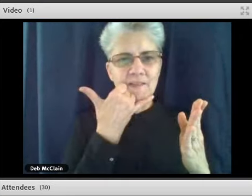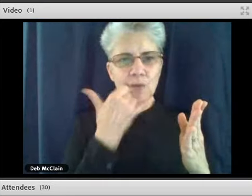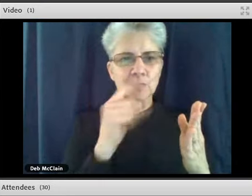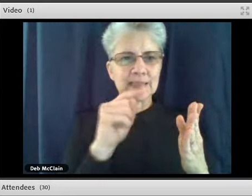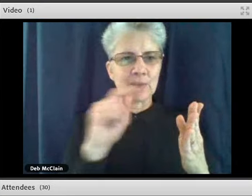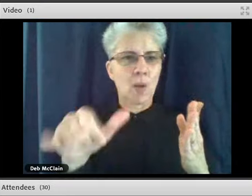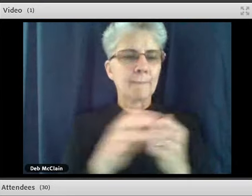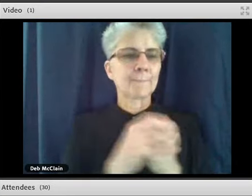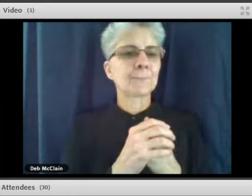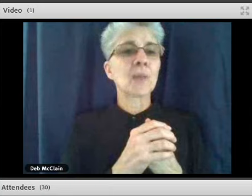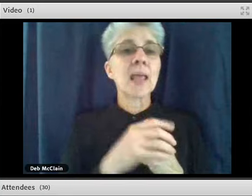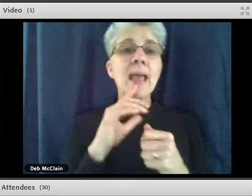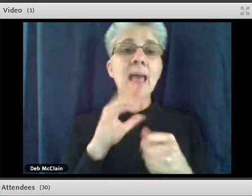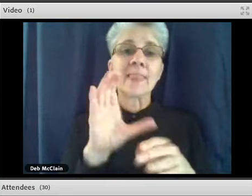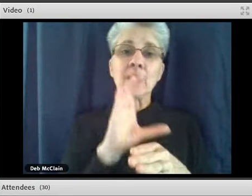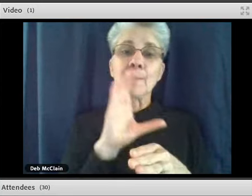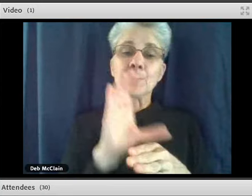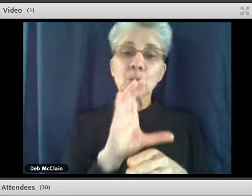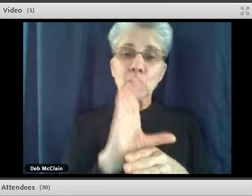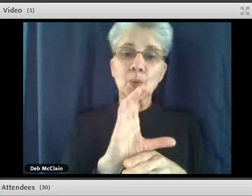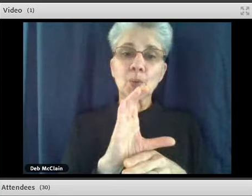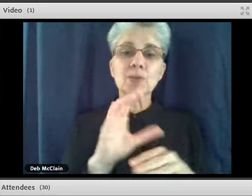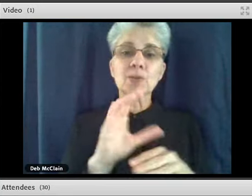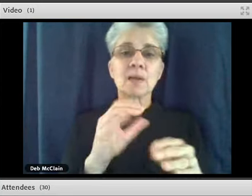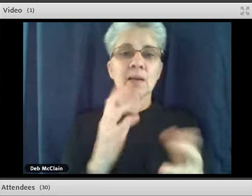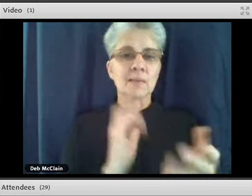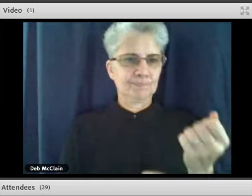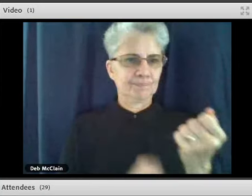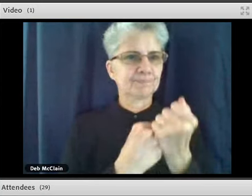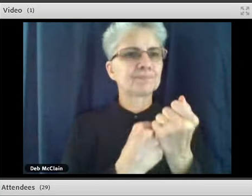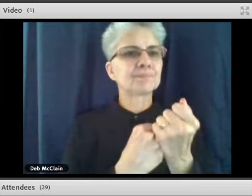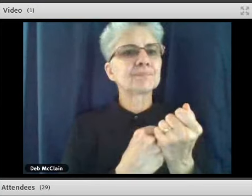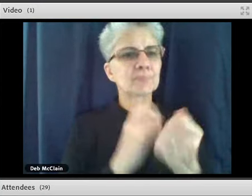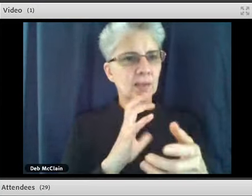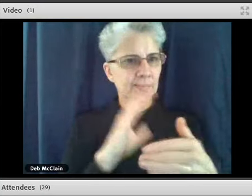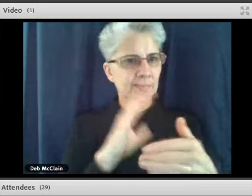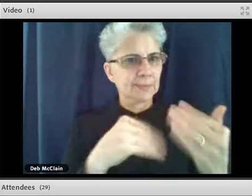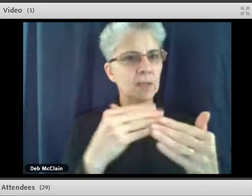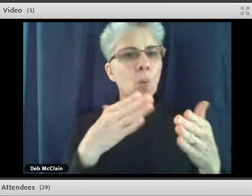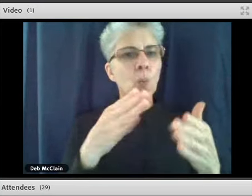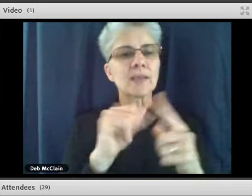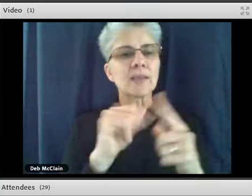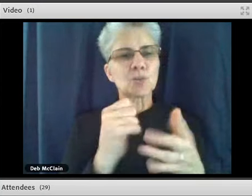And again, the touch-type telephone And then, computers got on board.